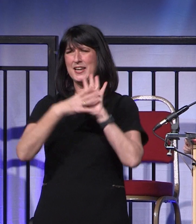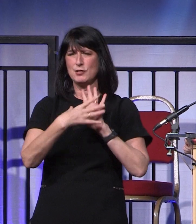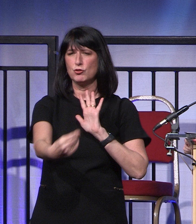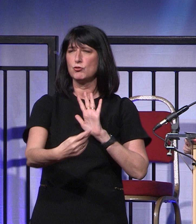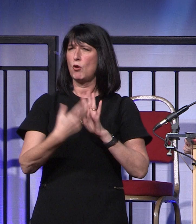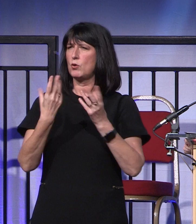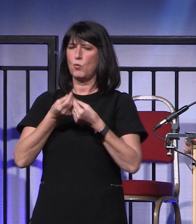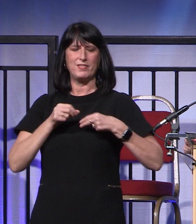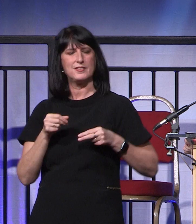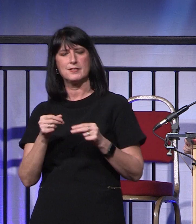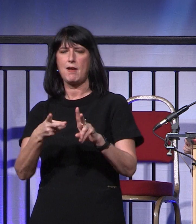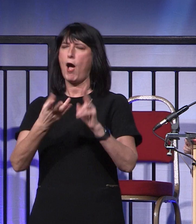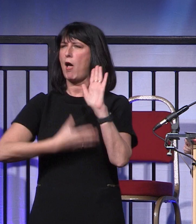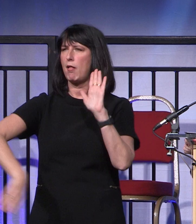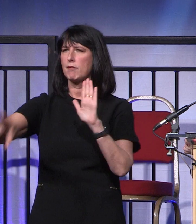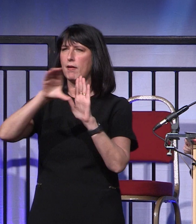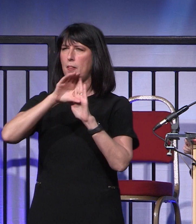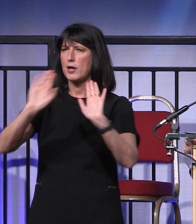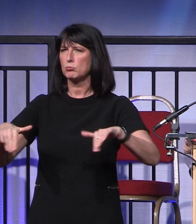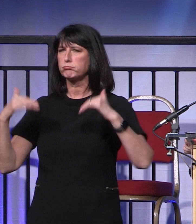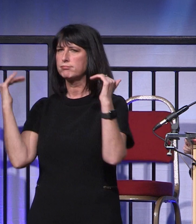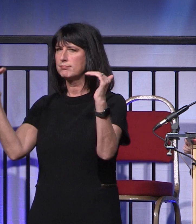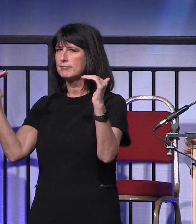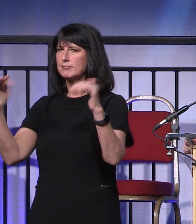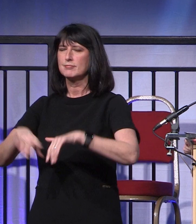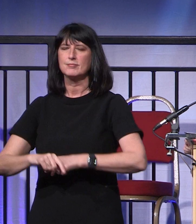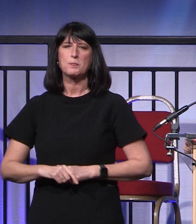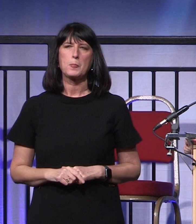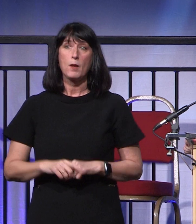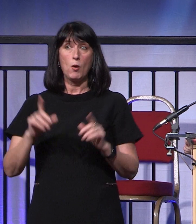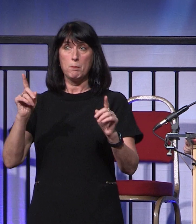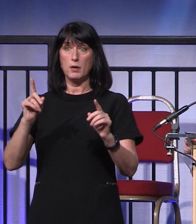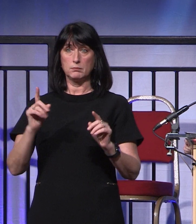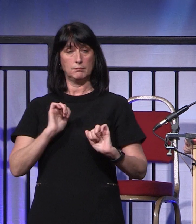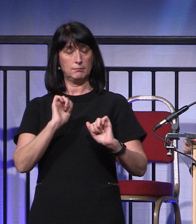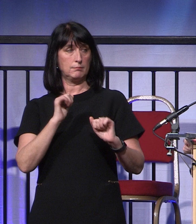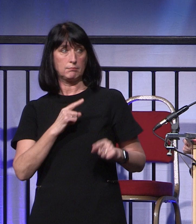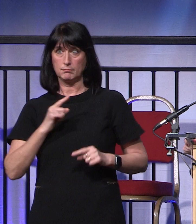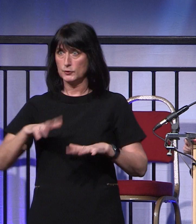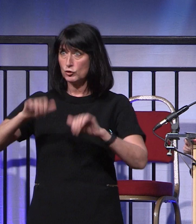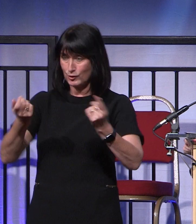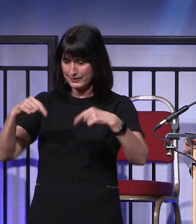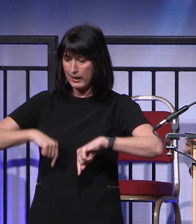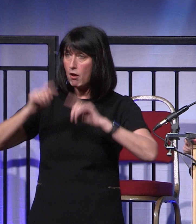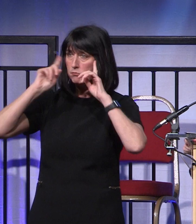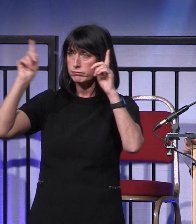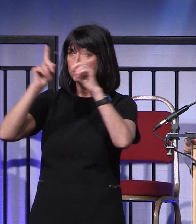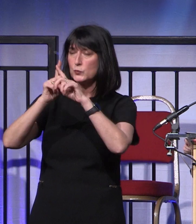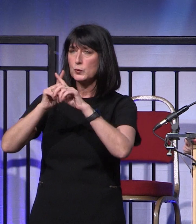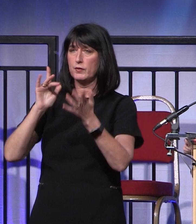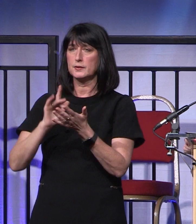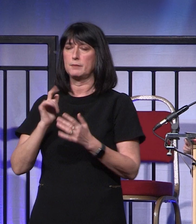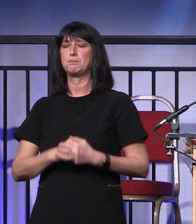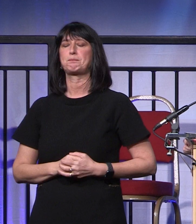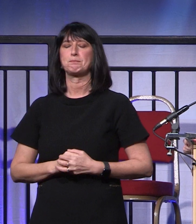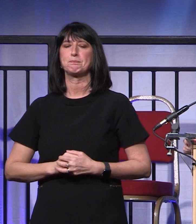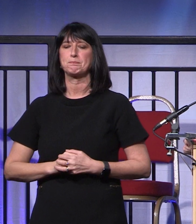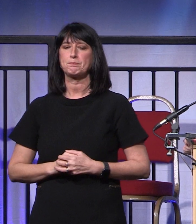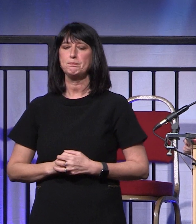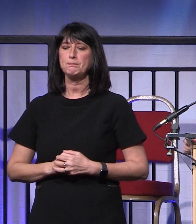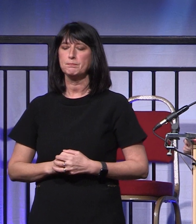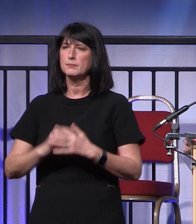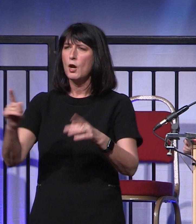class and distinction but it all started here at uclan graduating in 2008 Jenny